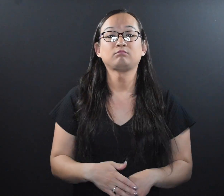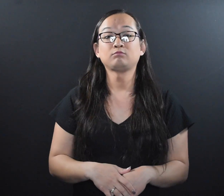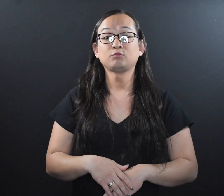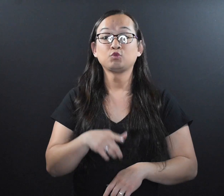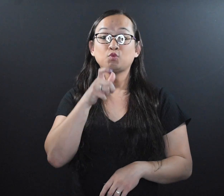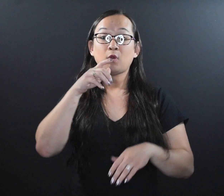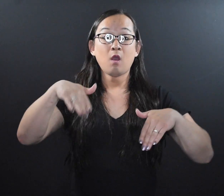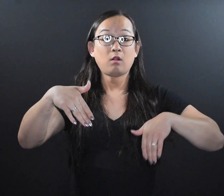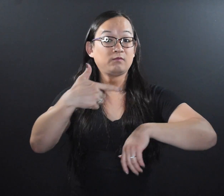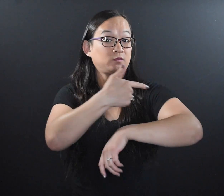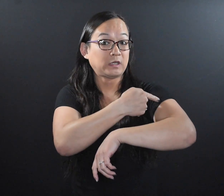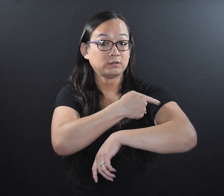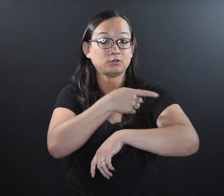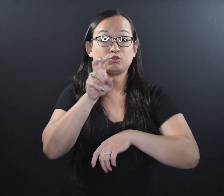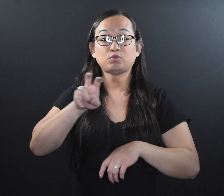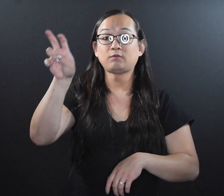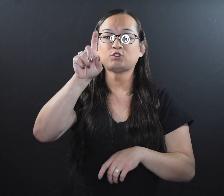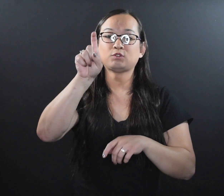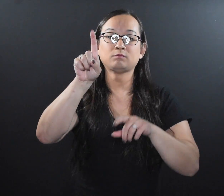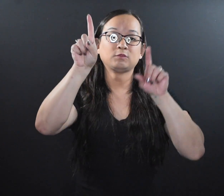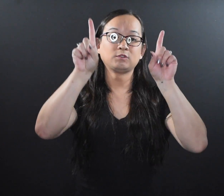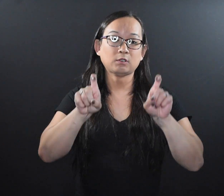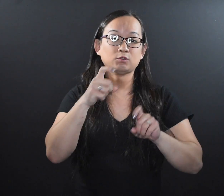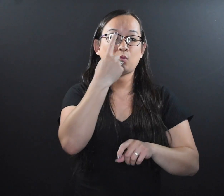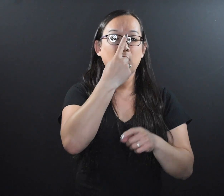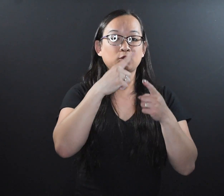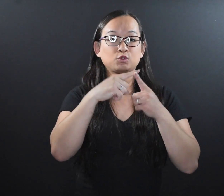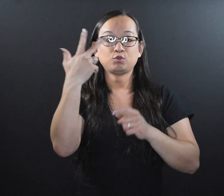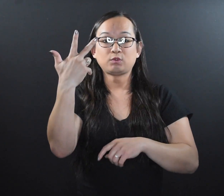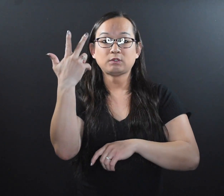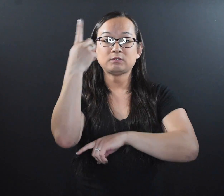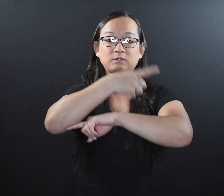Unvaccinated travelers should test one to three days prior to leaving.